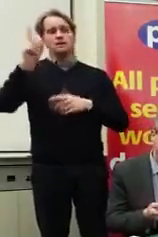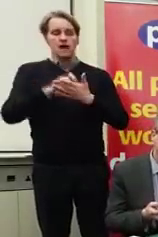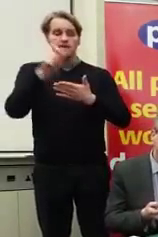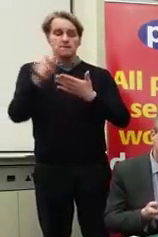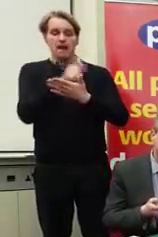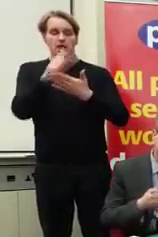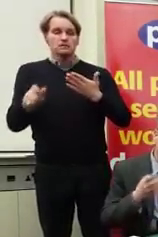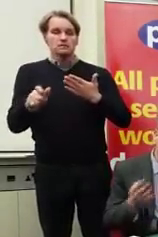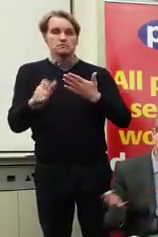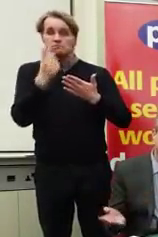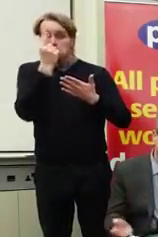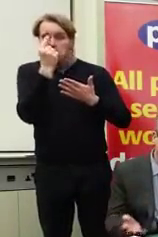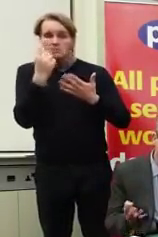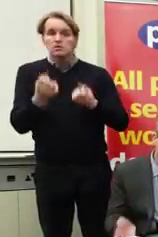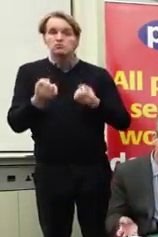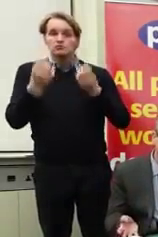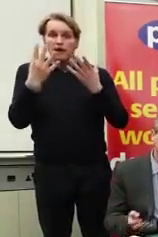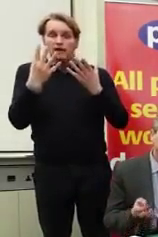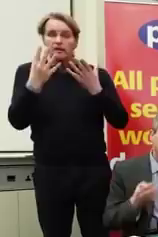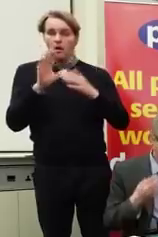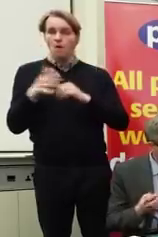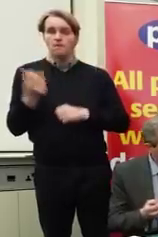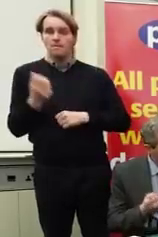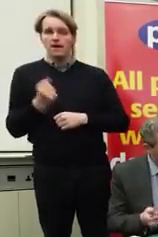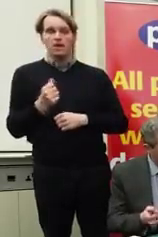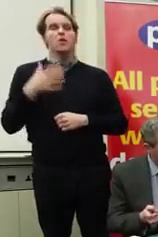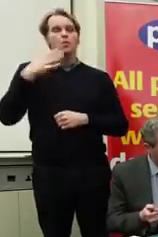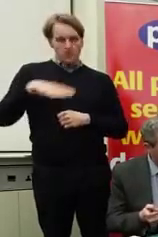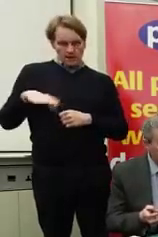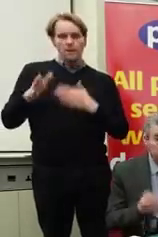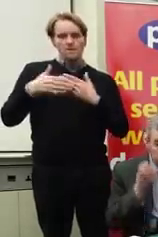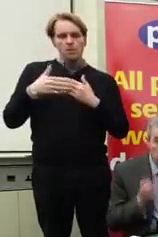we have to get more than a 50% turnout. Now we think we can do that, but you're